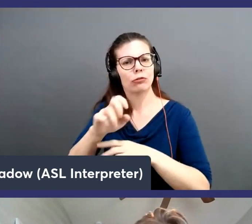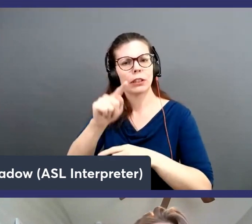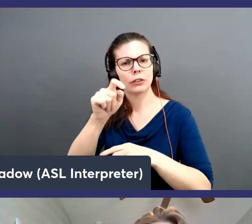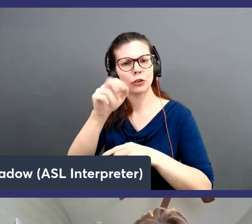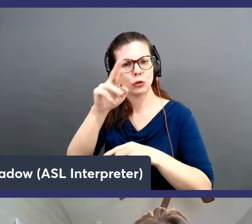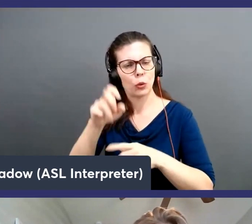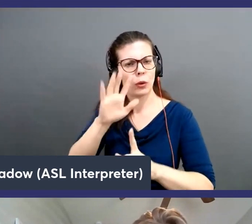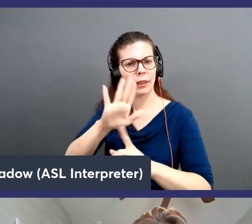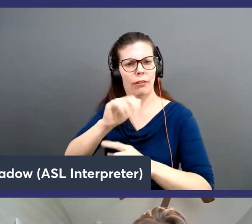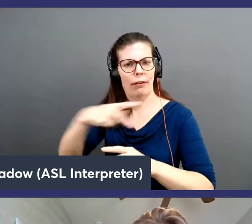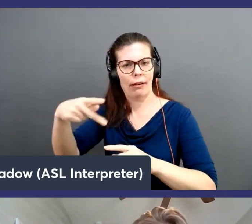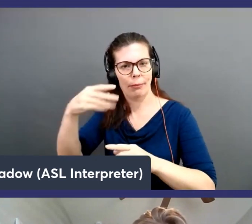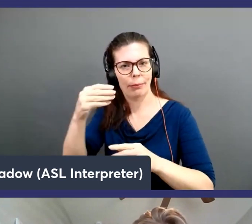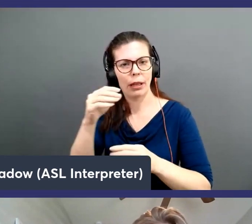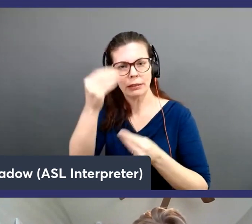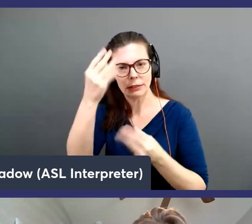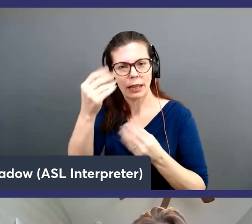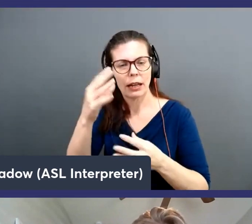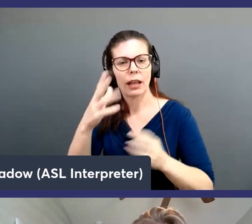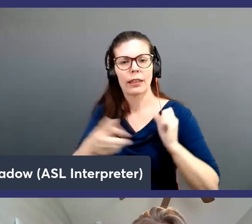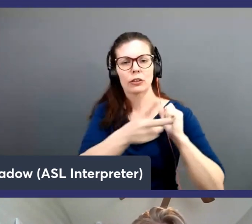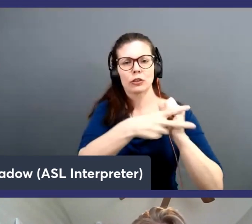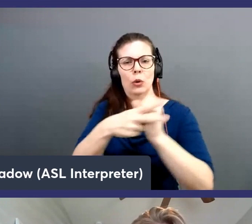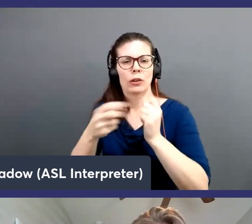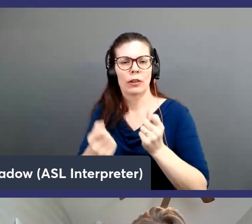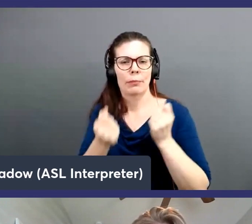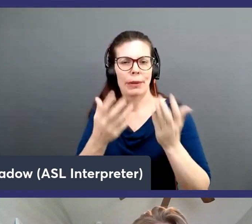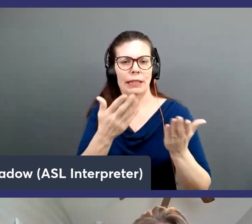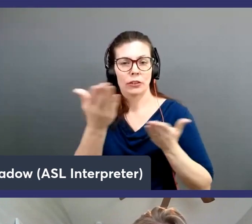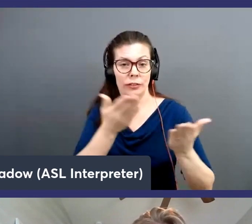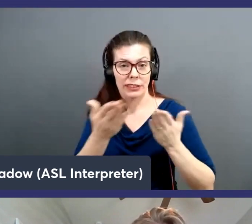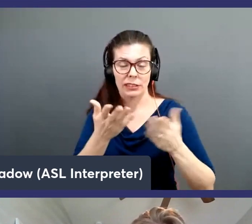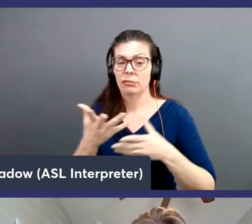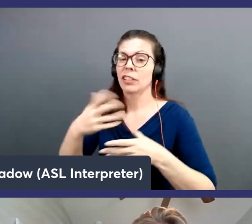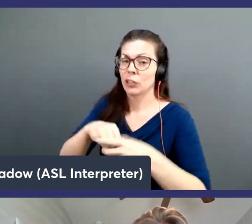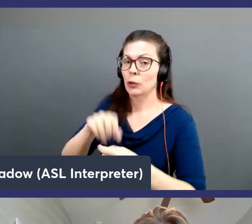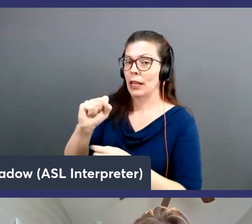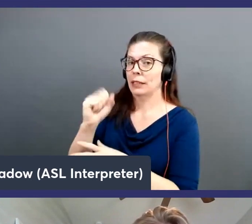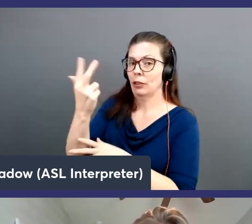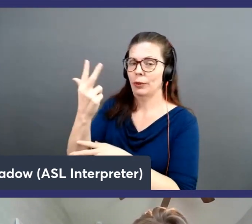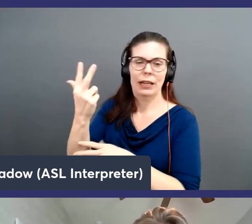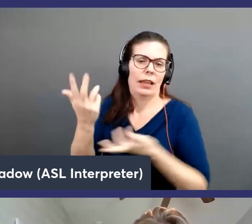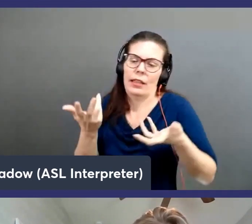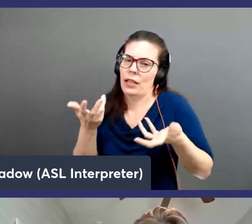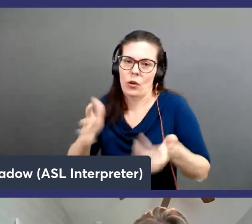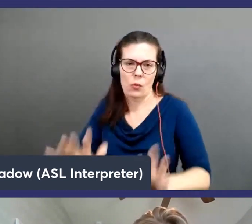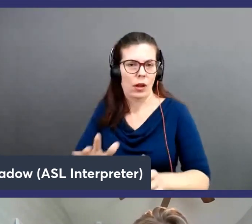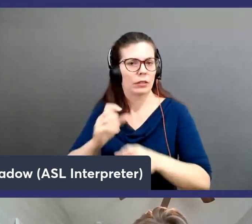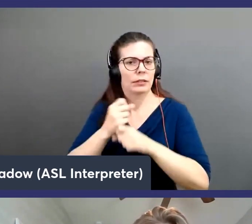that is stored across multiple services, including S3, like they did not want to build separate backup solutions